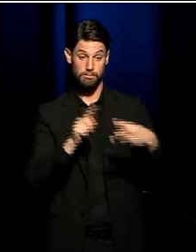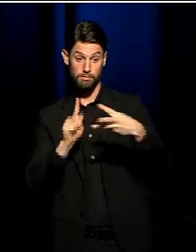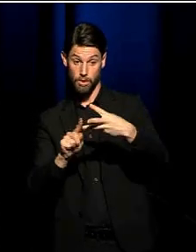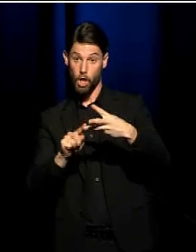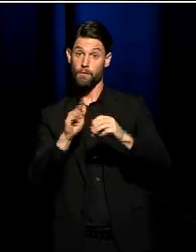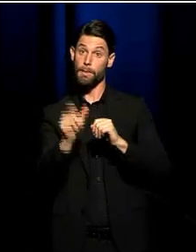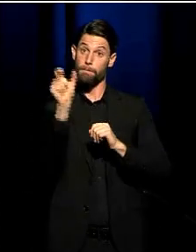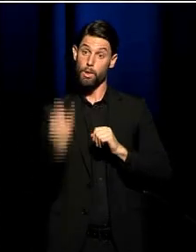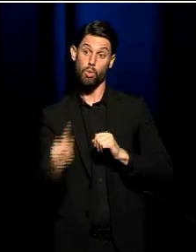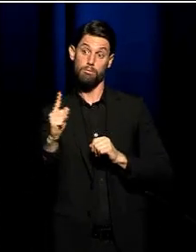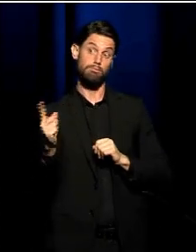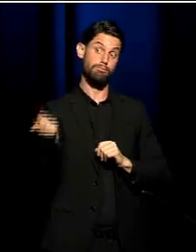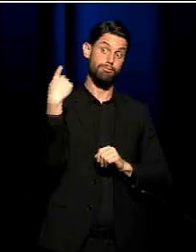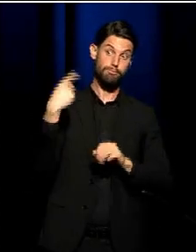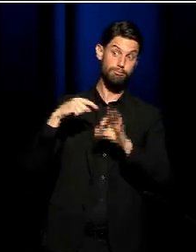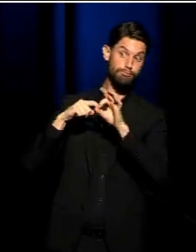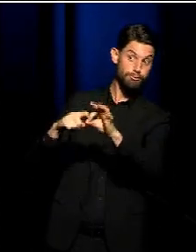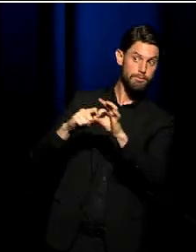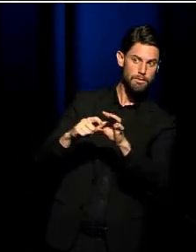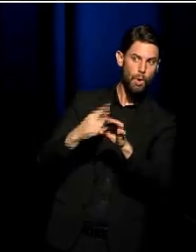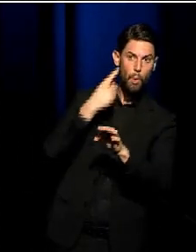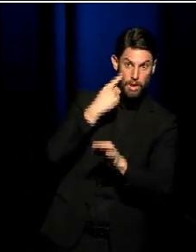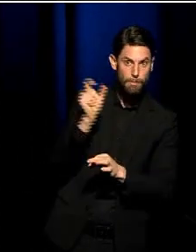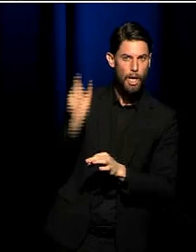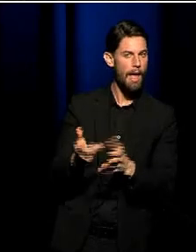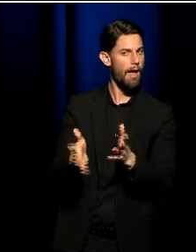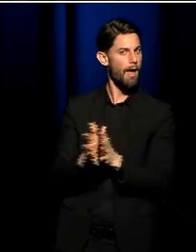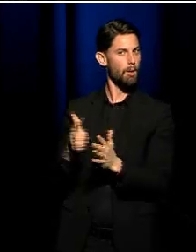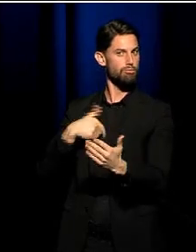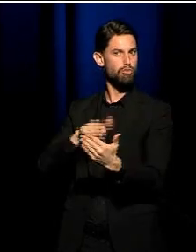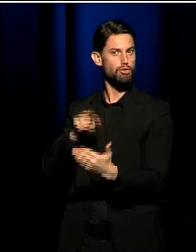practice guideline 4 sets out more detailed guidance about the conduct of